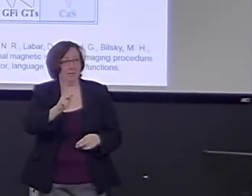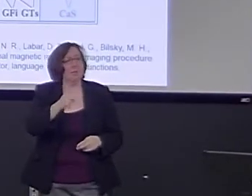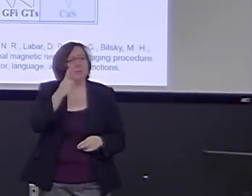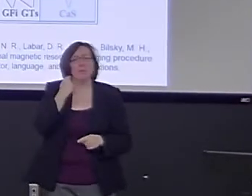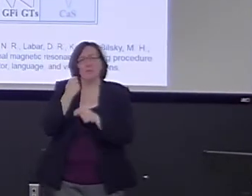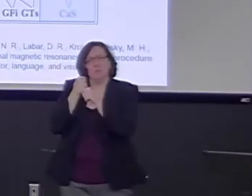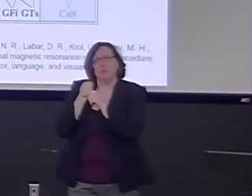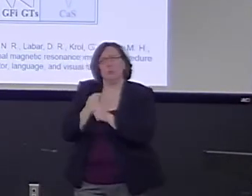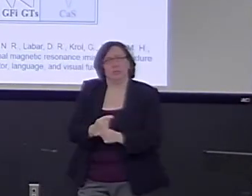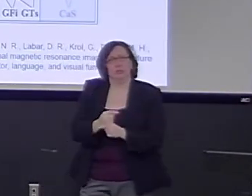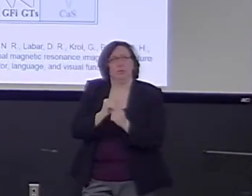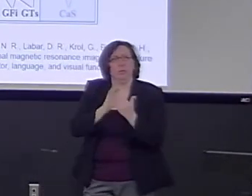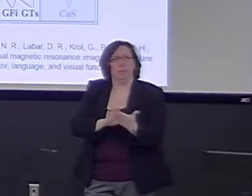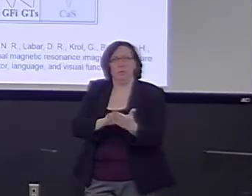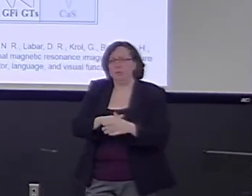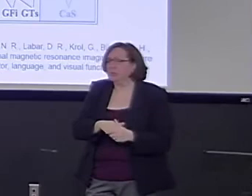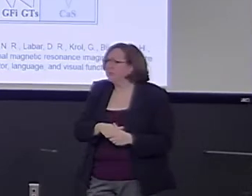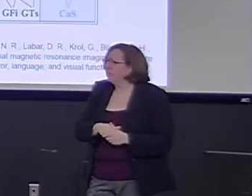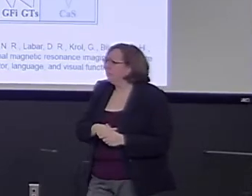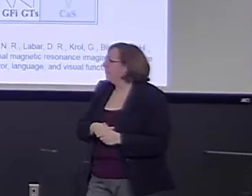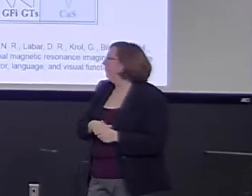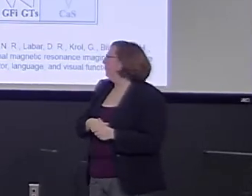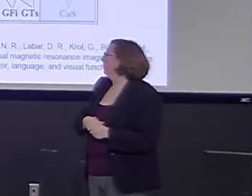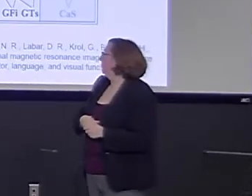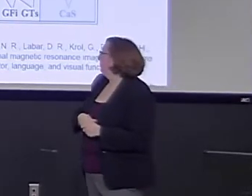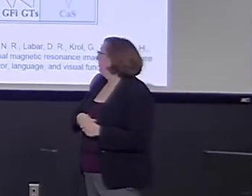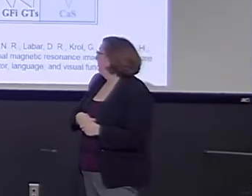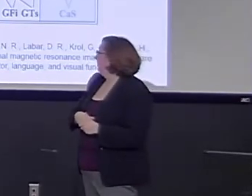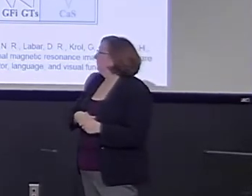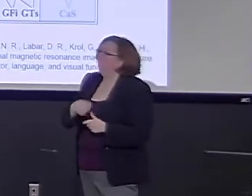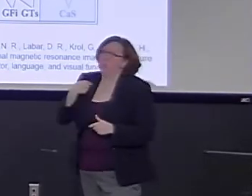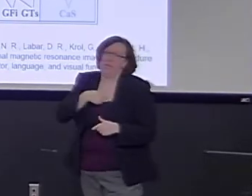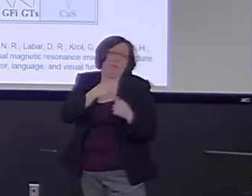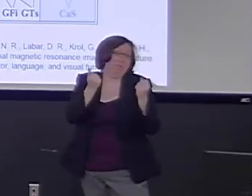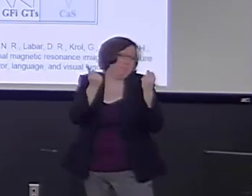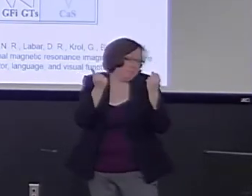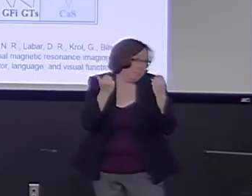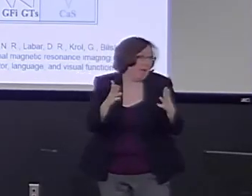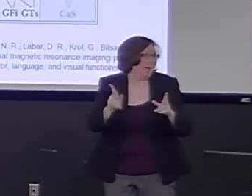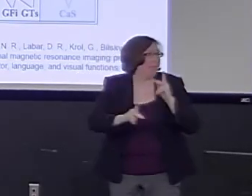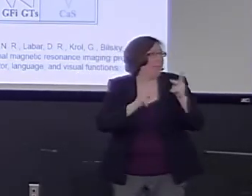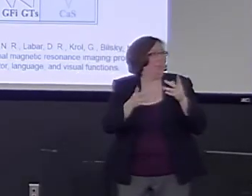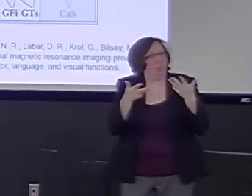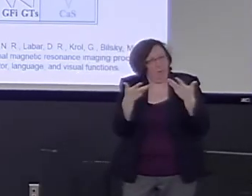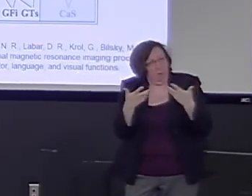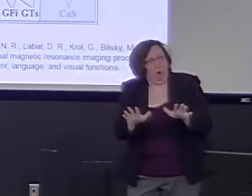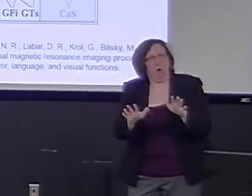We and many, many, many other people who mapped the language system with the scanner